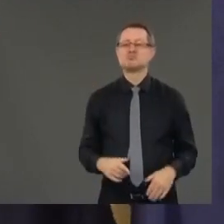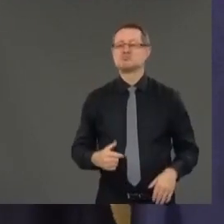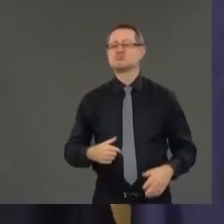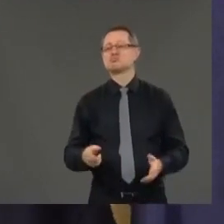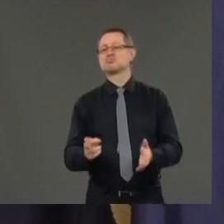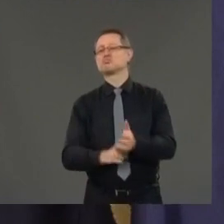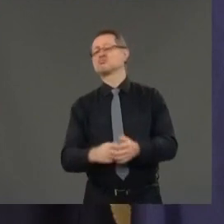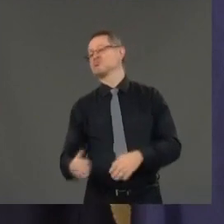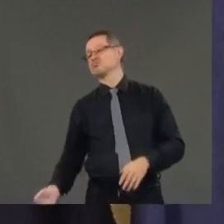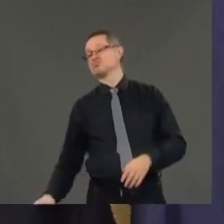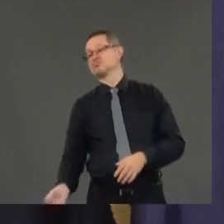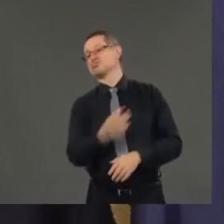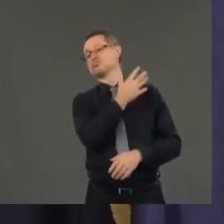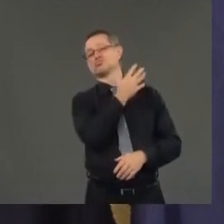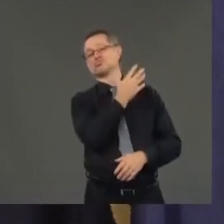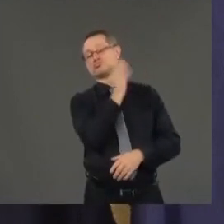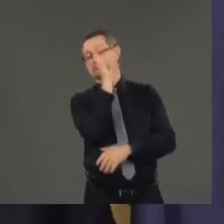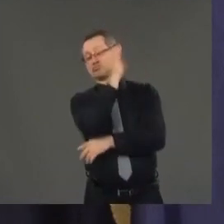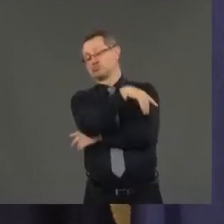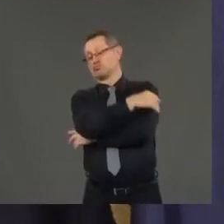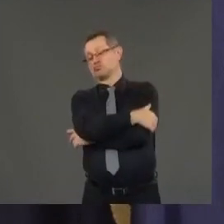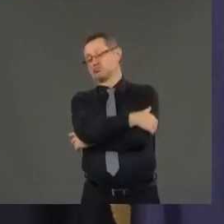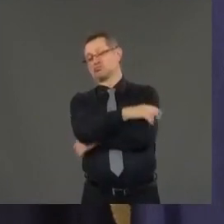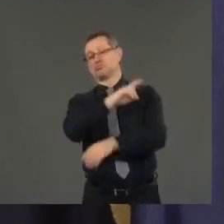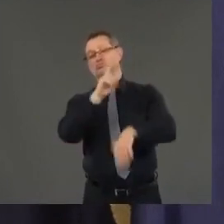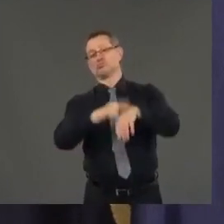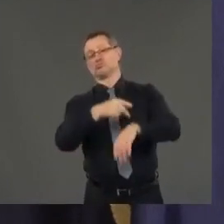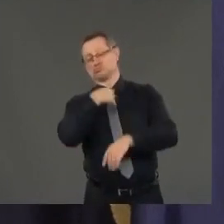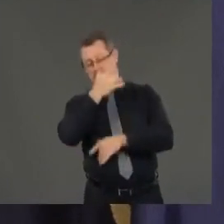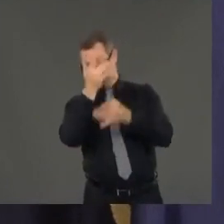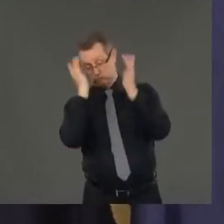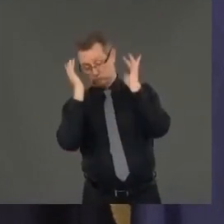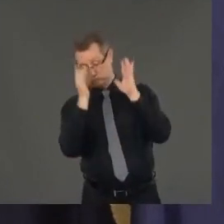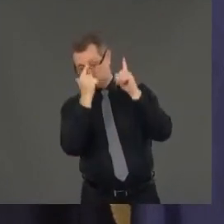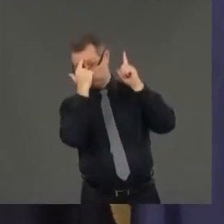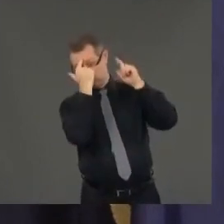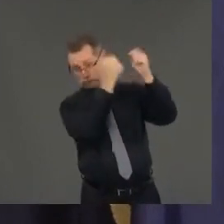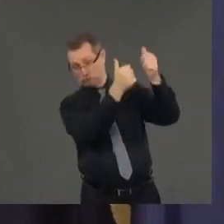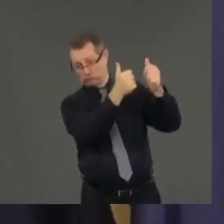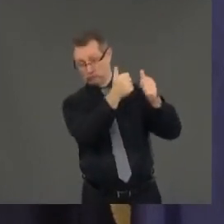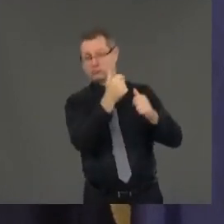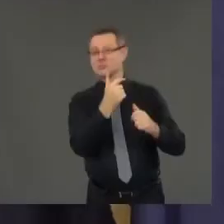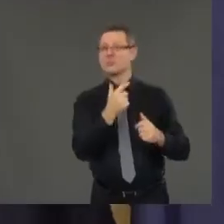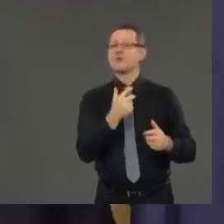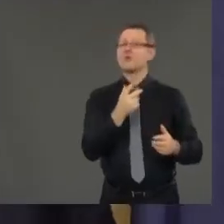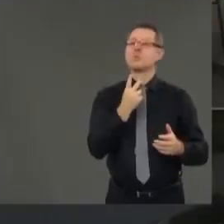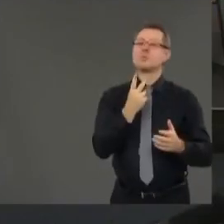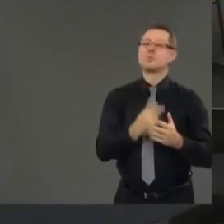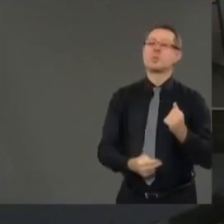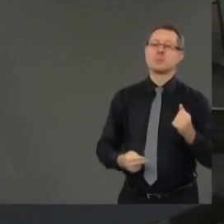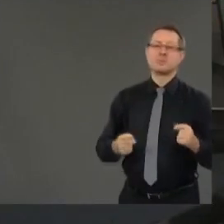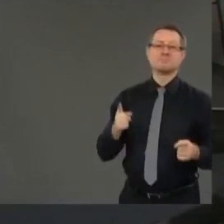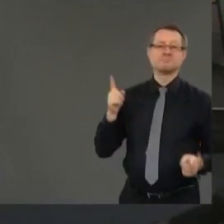IT'S HARD TO DO. IT'S A LOT EASIER FOR A STATE